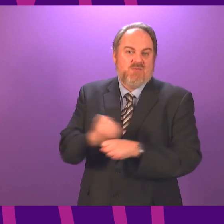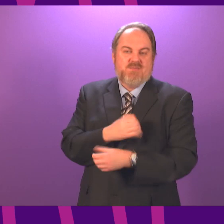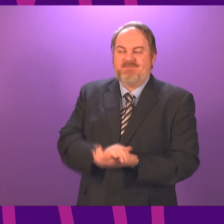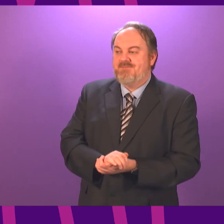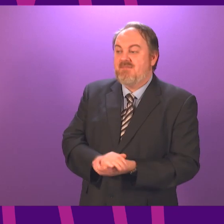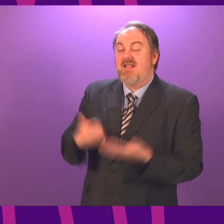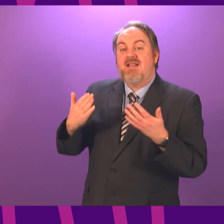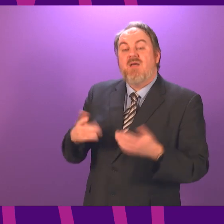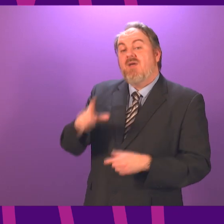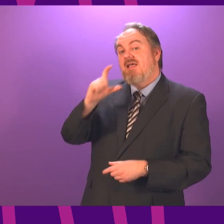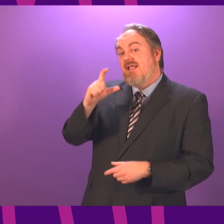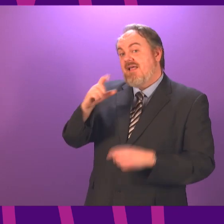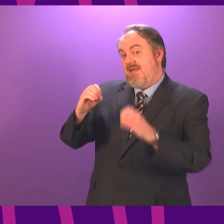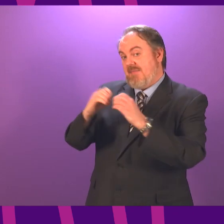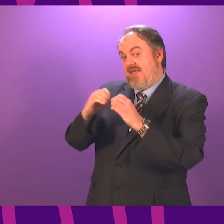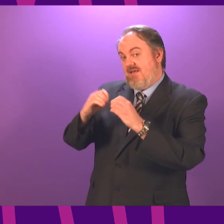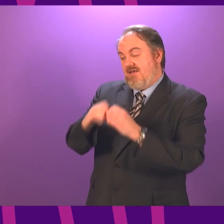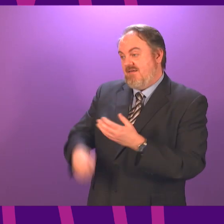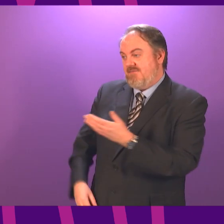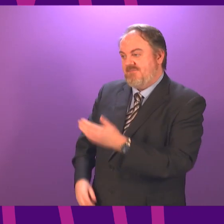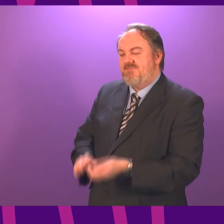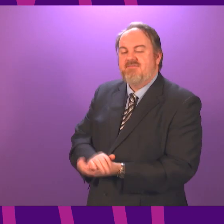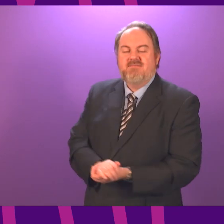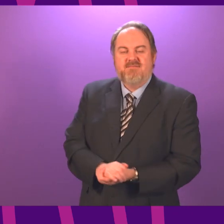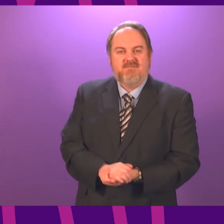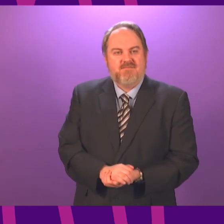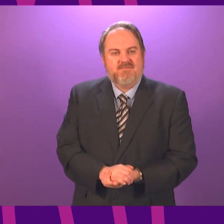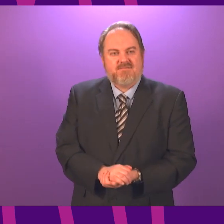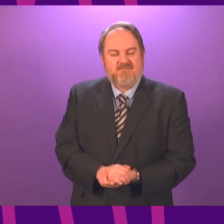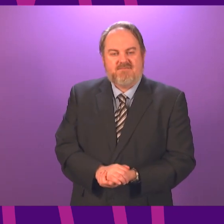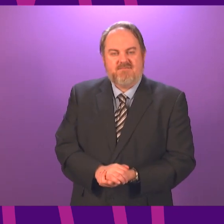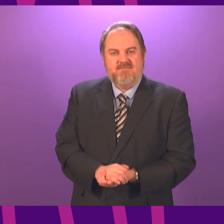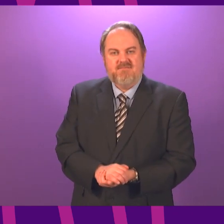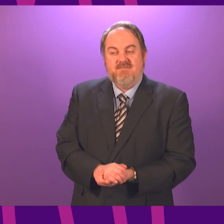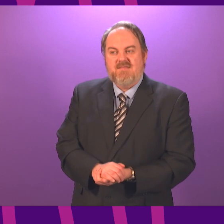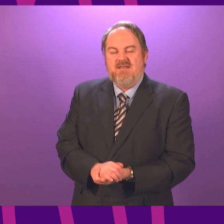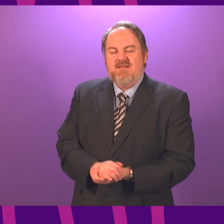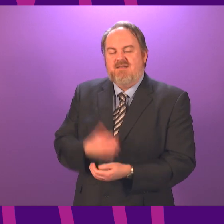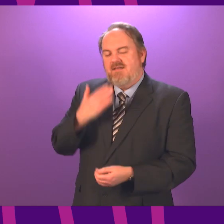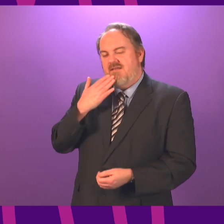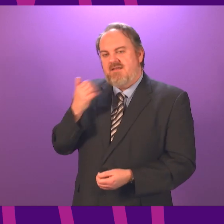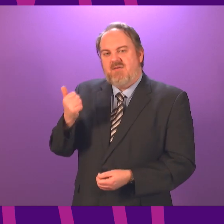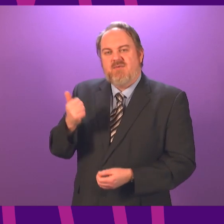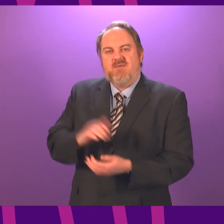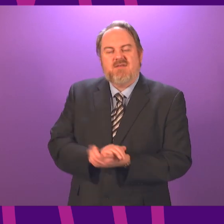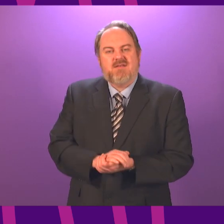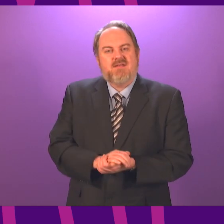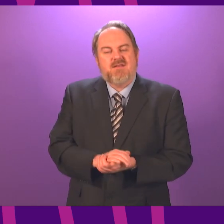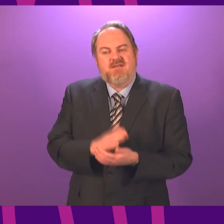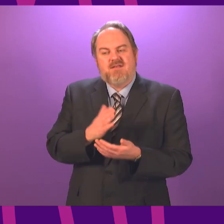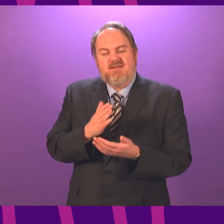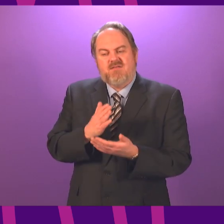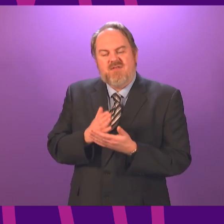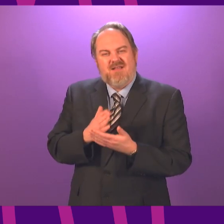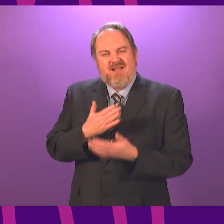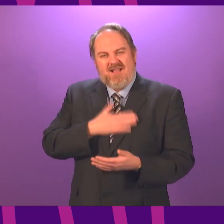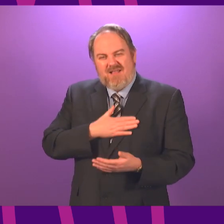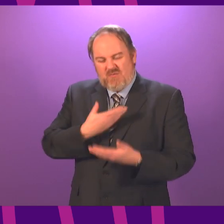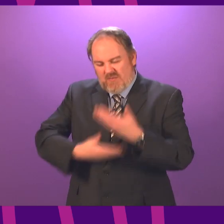Claire Baker (Mid Scotland and Fife) (Lab): I am looking for clarity on quarantine rules